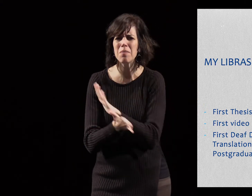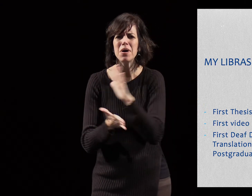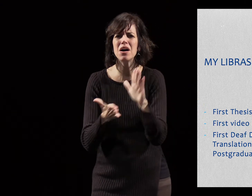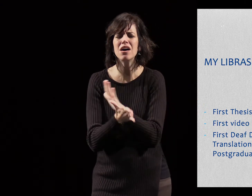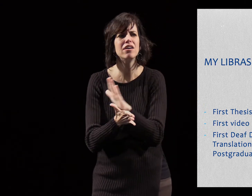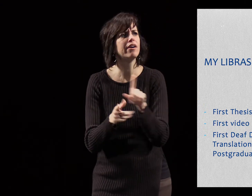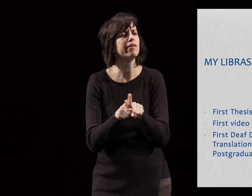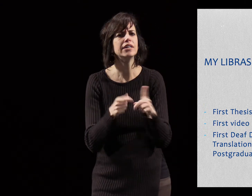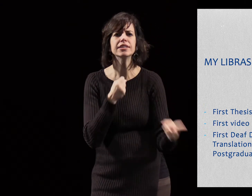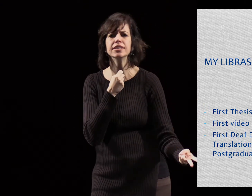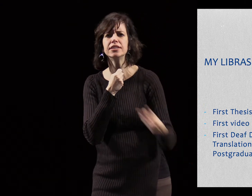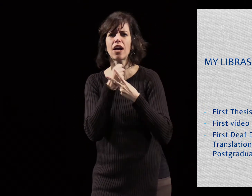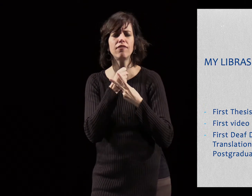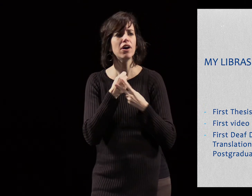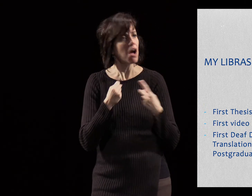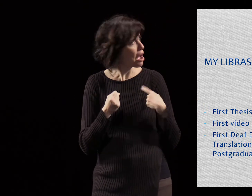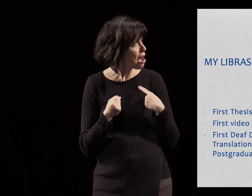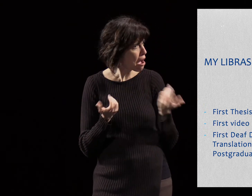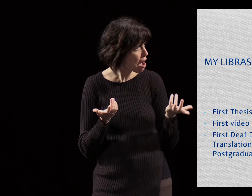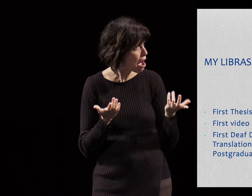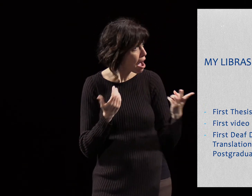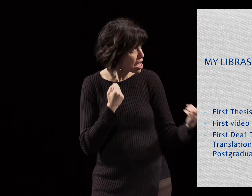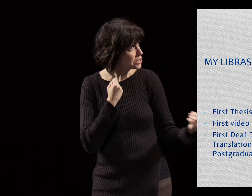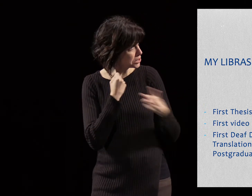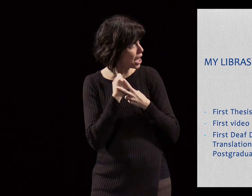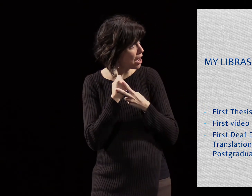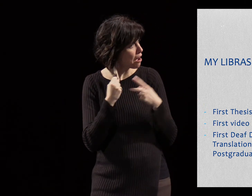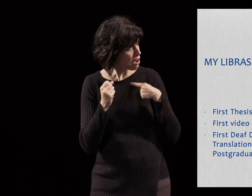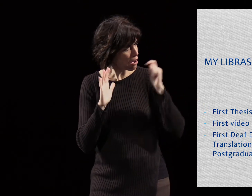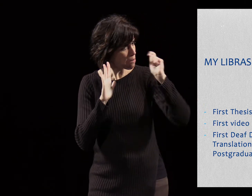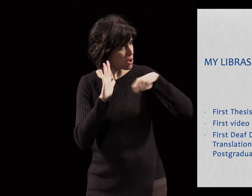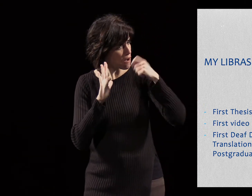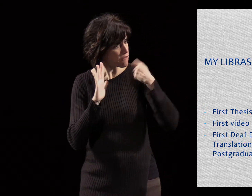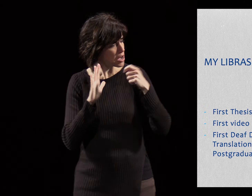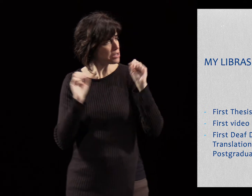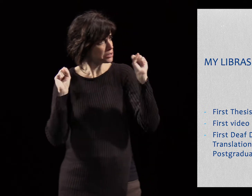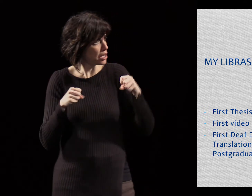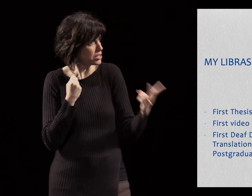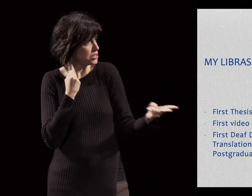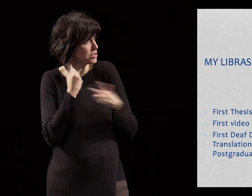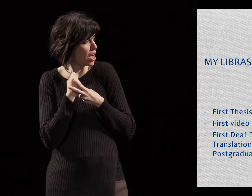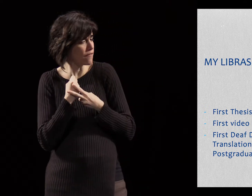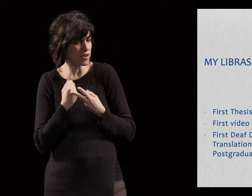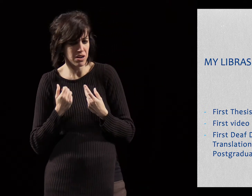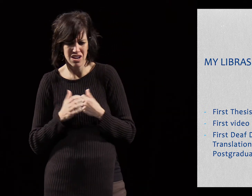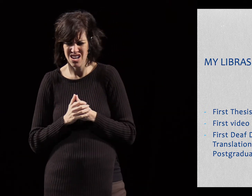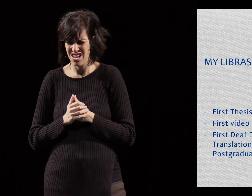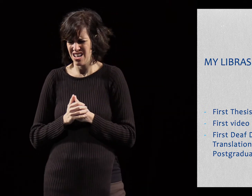The people at the university kept saying, "Well, how could we save your video? We need a paper for the archives."